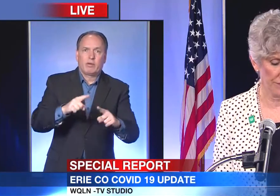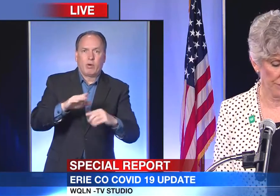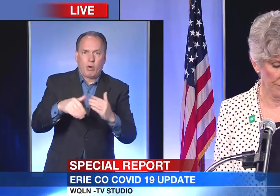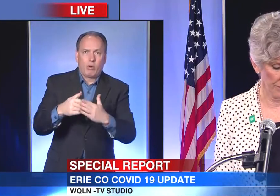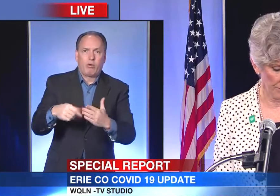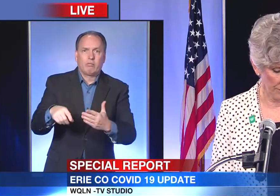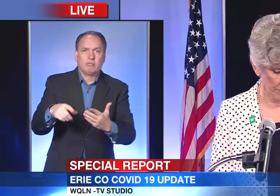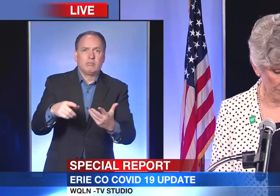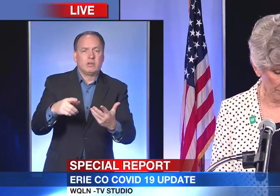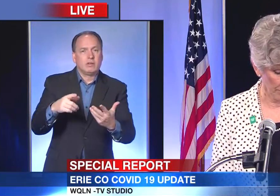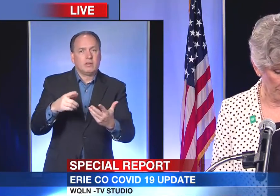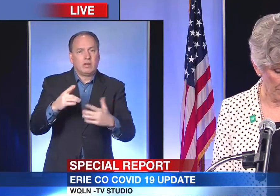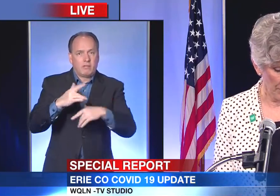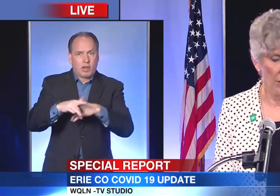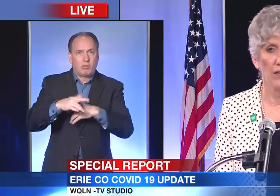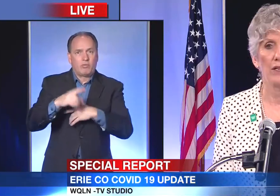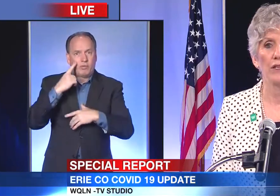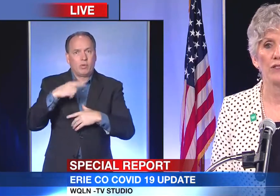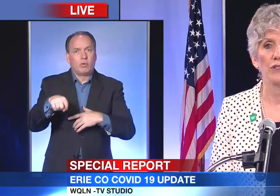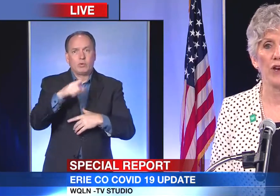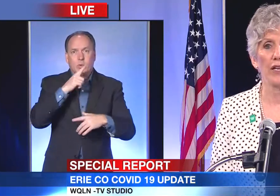BUSINESSES, BUT EVEN MORE SO NOW